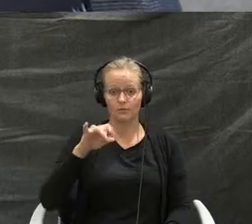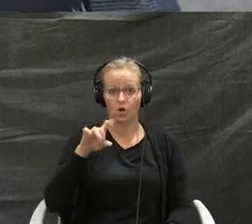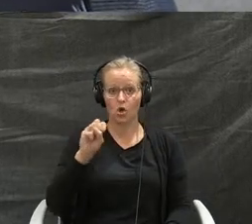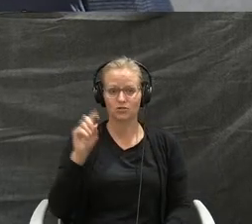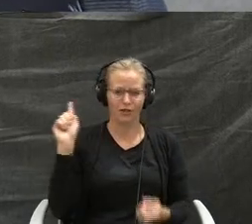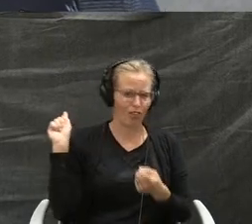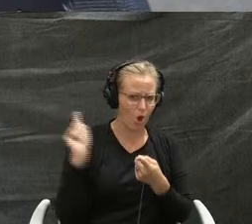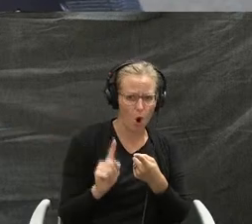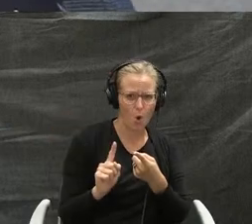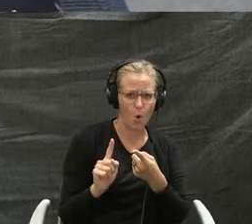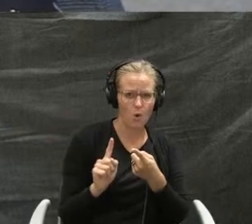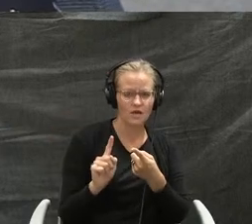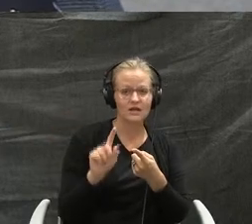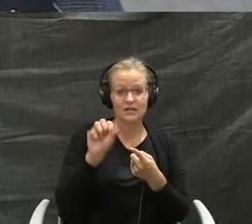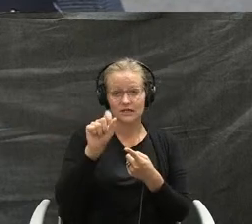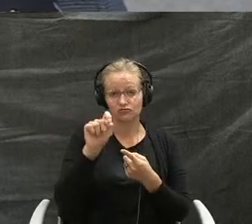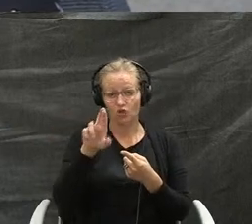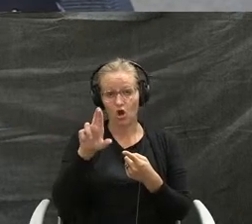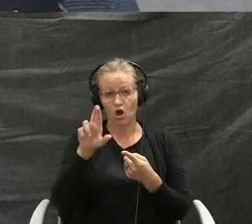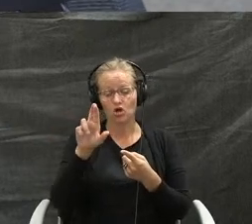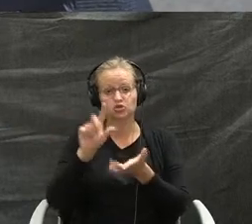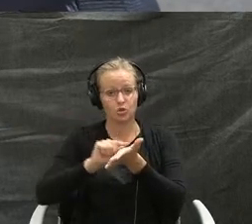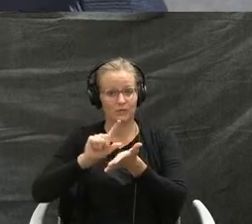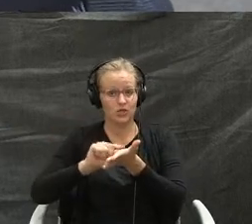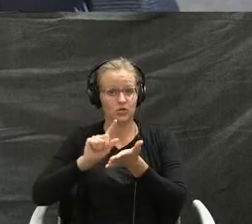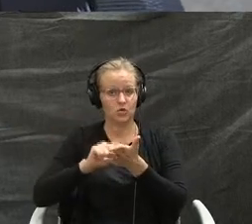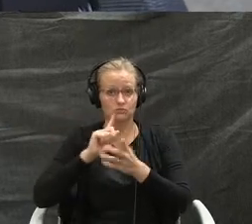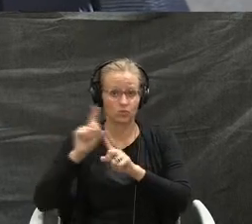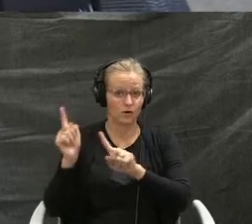Star Tribune. I submit the rates only include known cases of